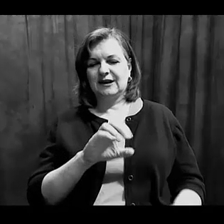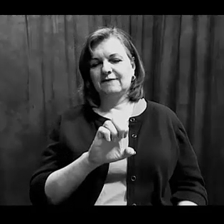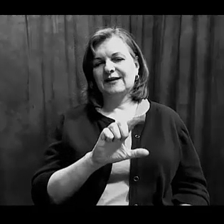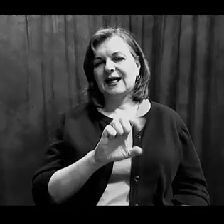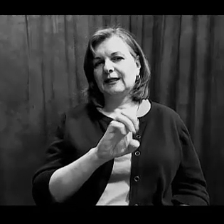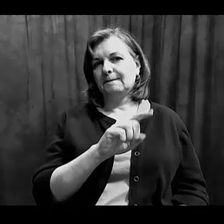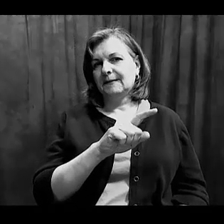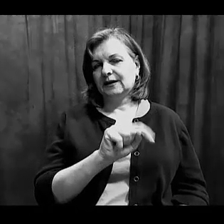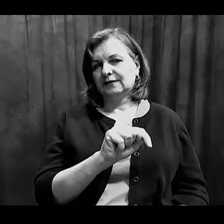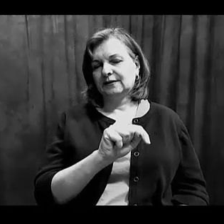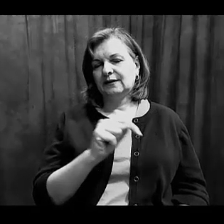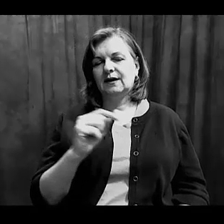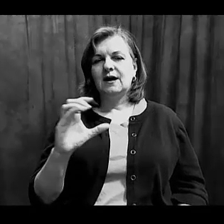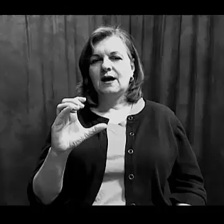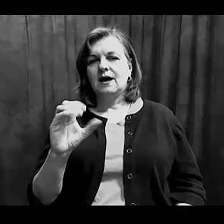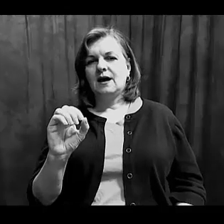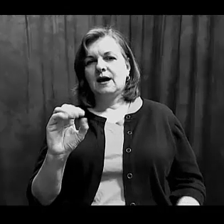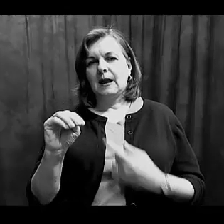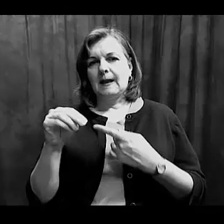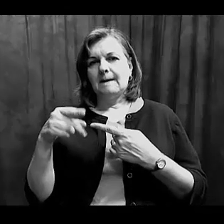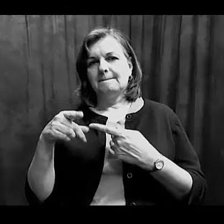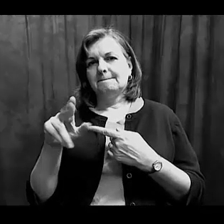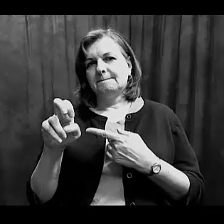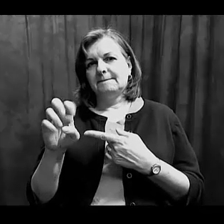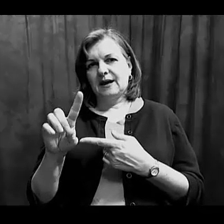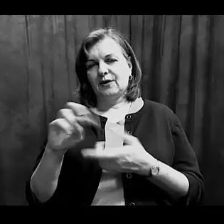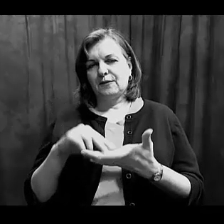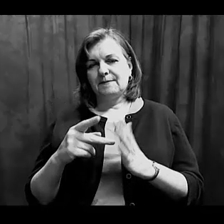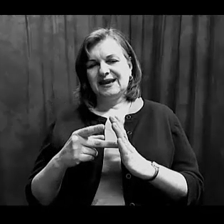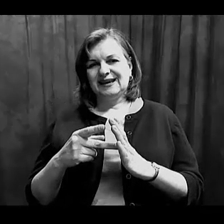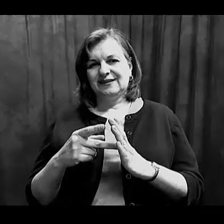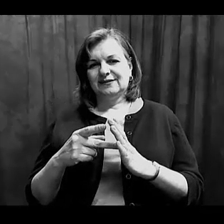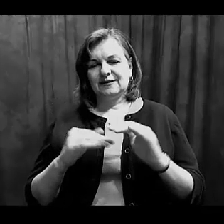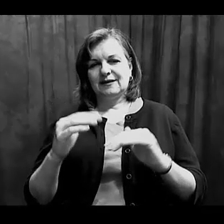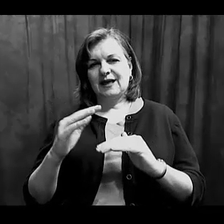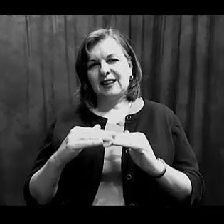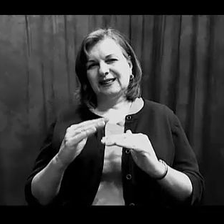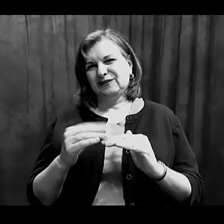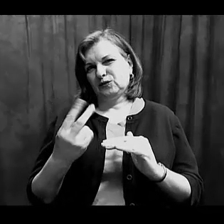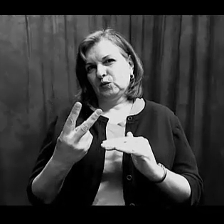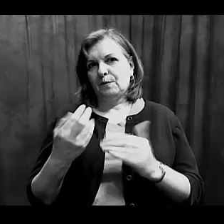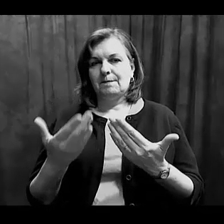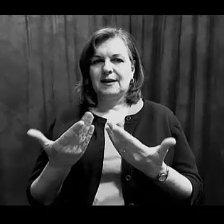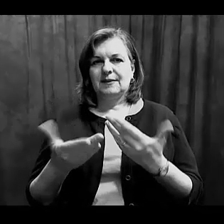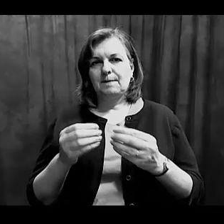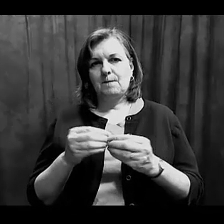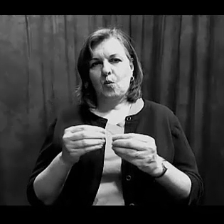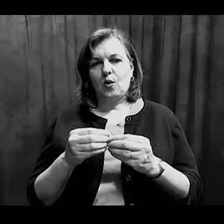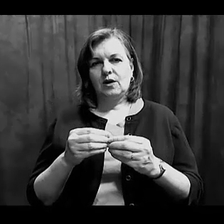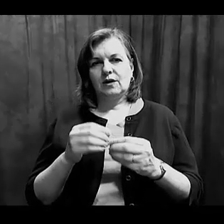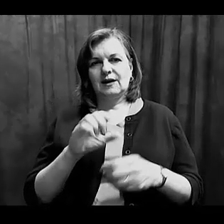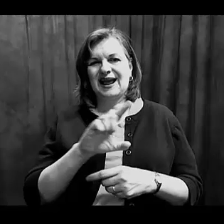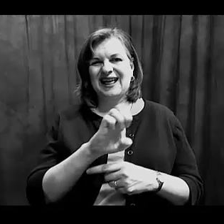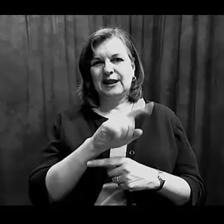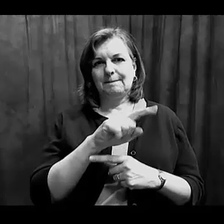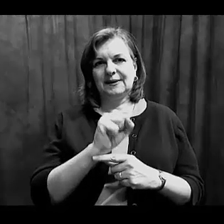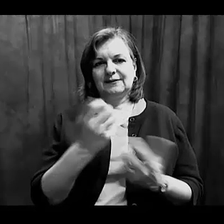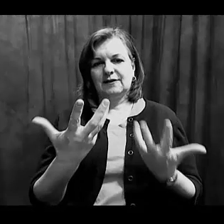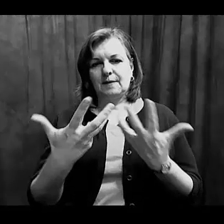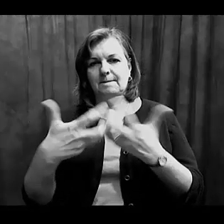compound is a combination of a least two sometimes more elements